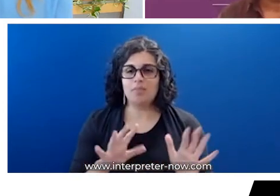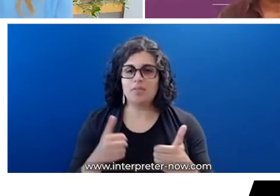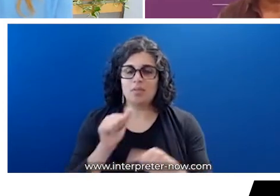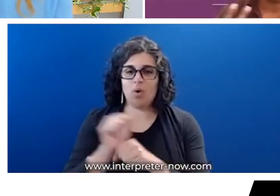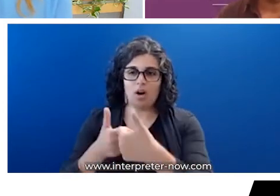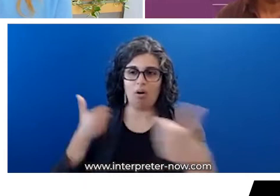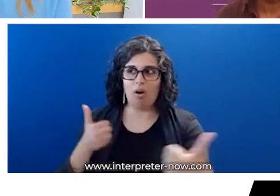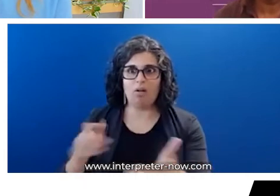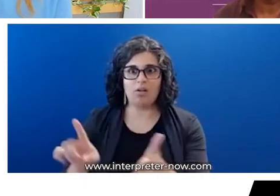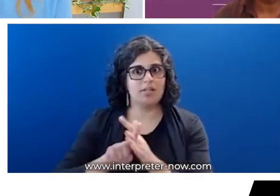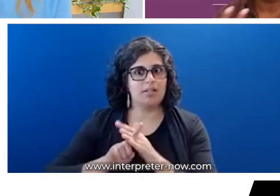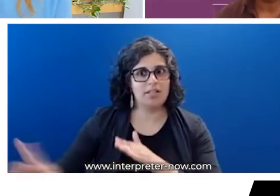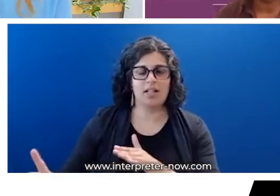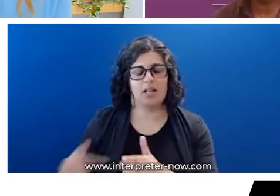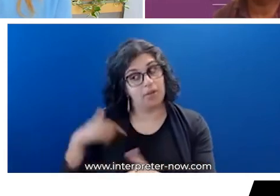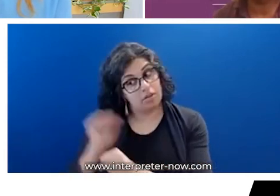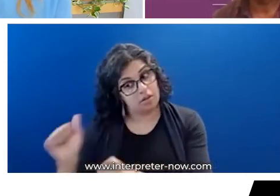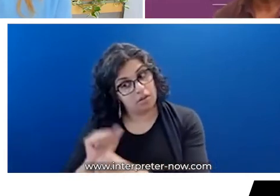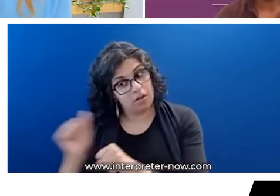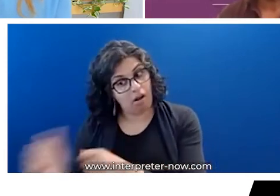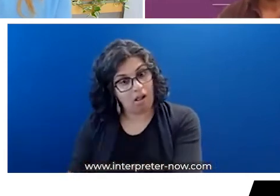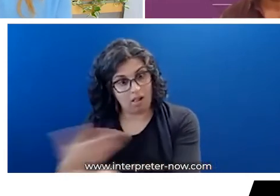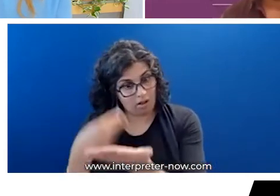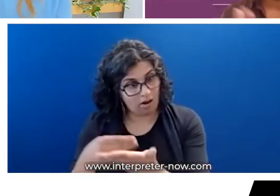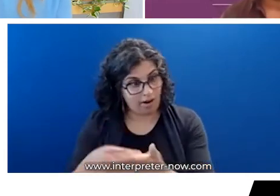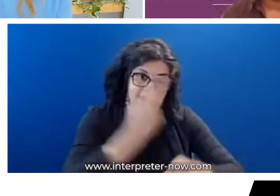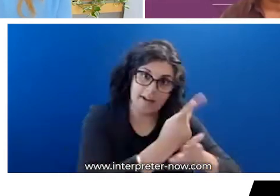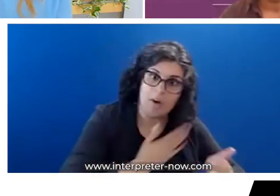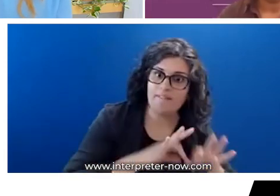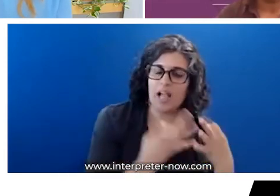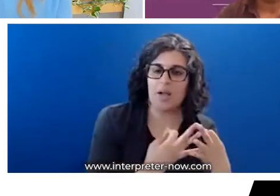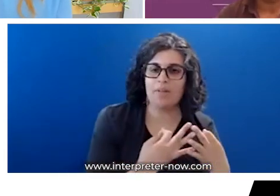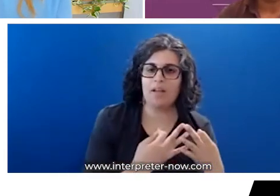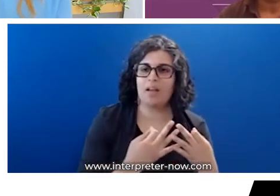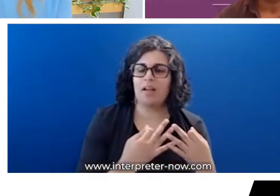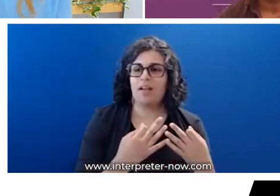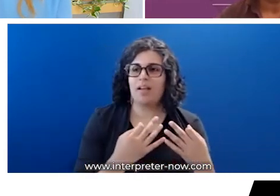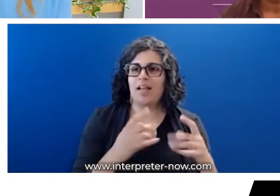earn a living to take care of my family without having to also be harmed at every turn by